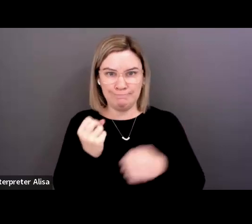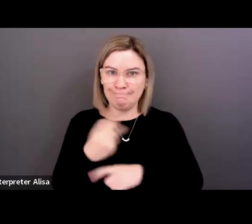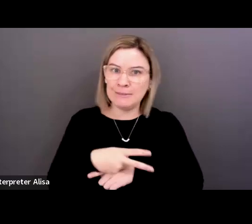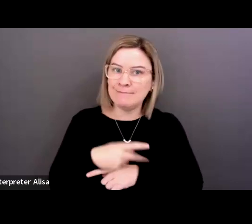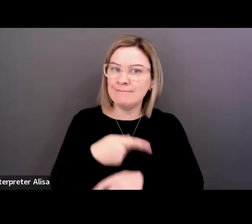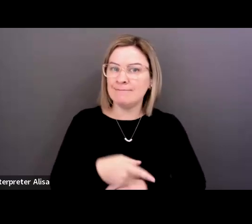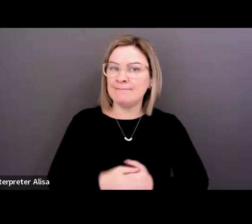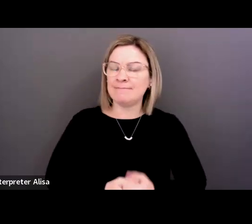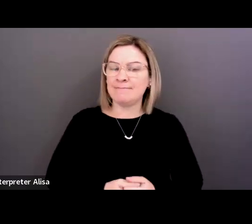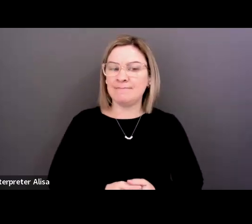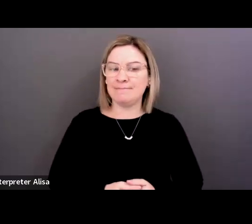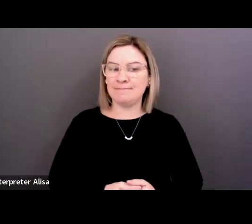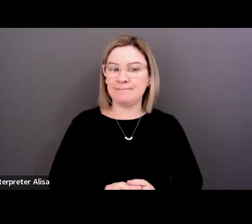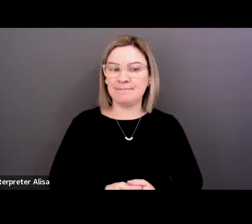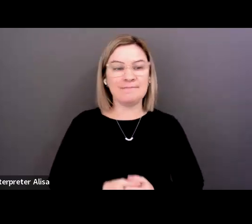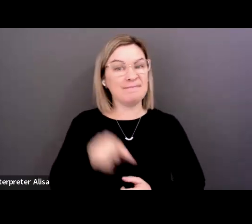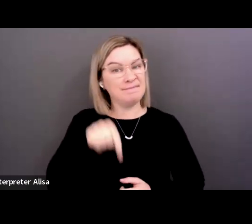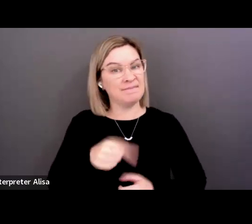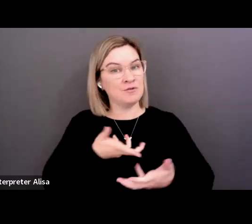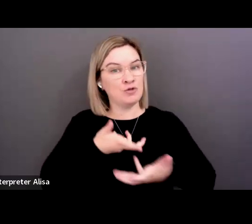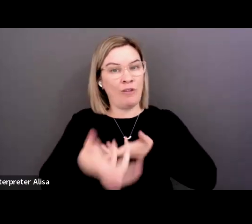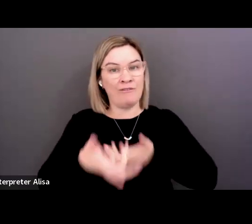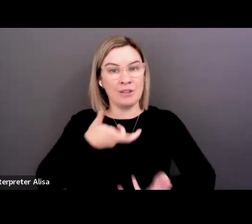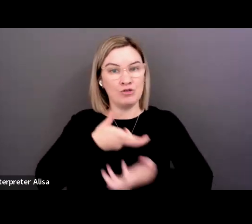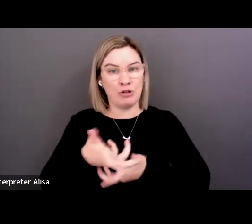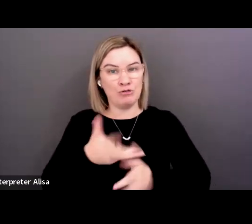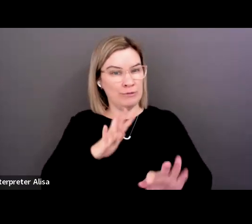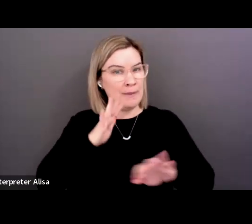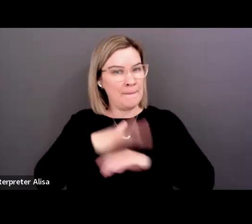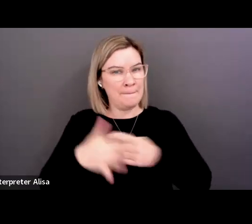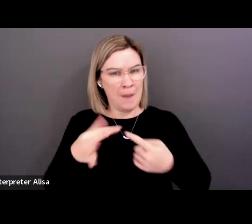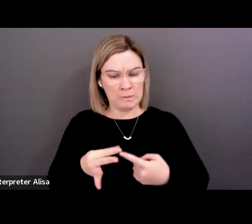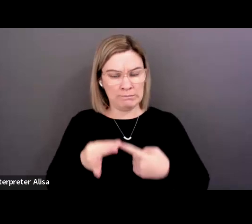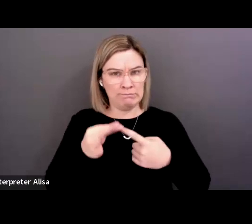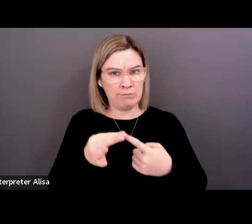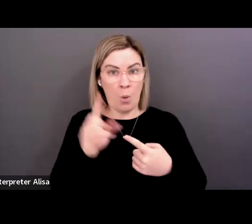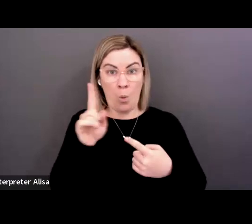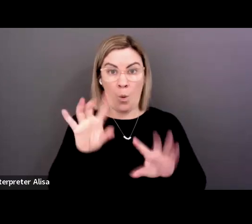come towards a place of collective action on the shared challenges that